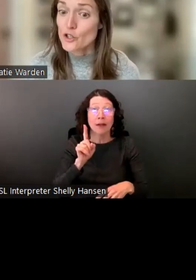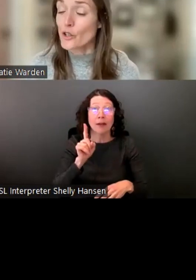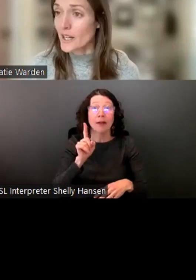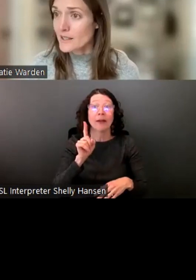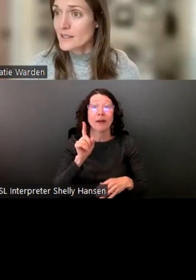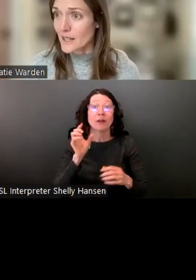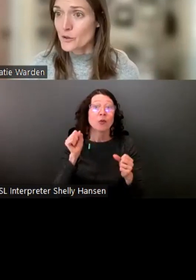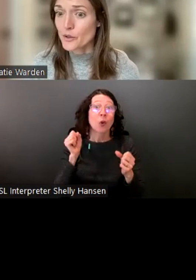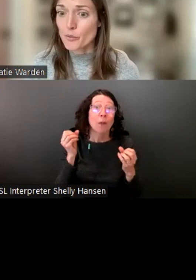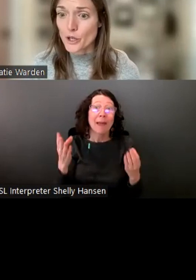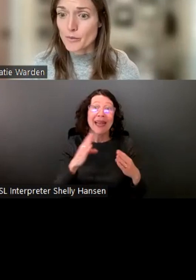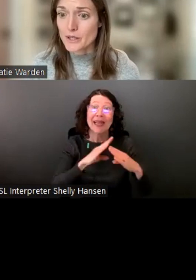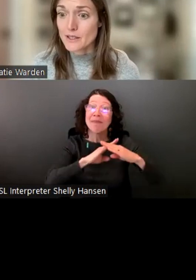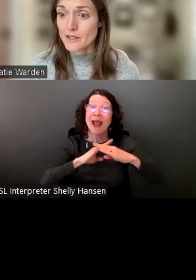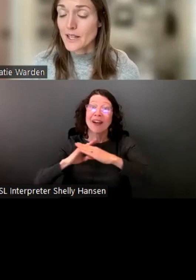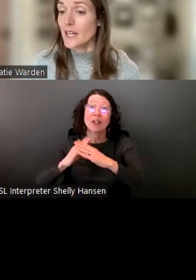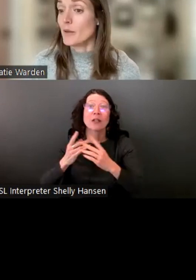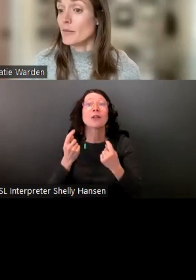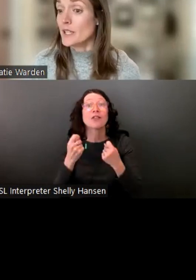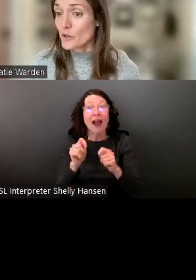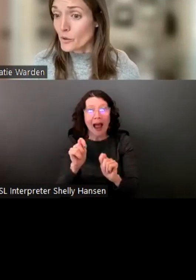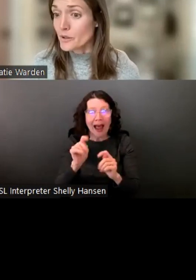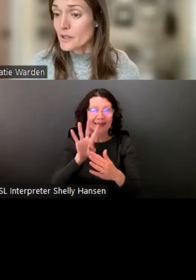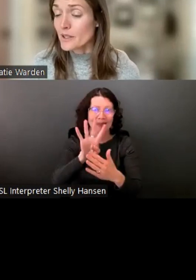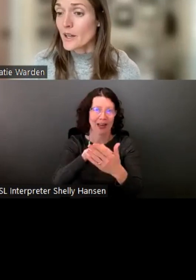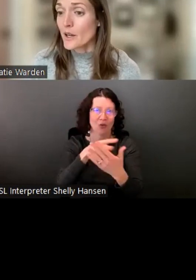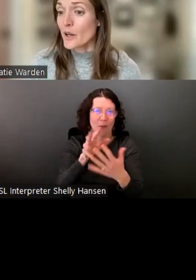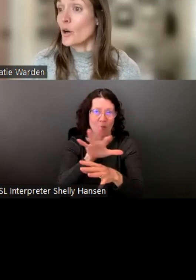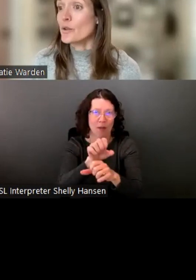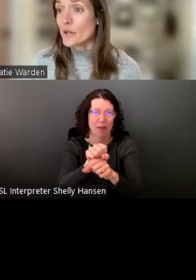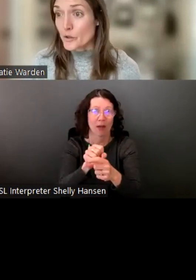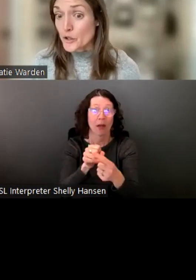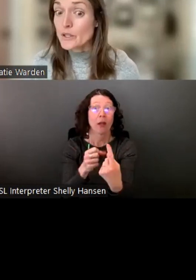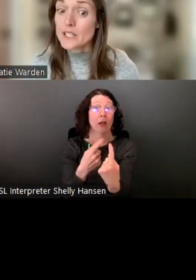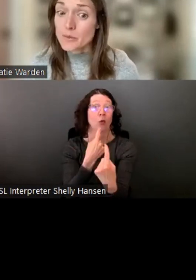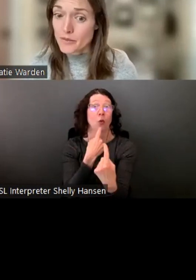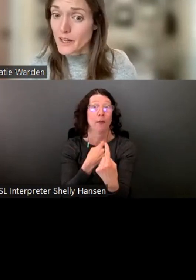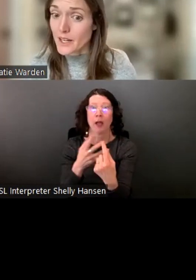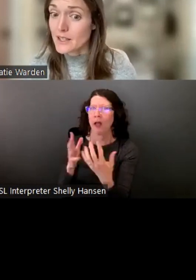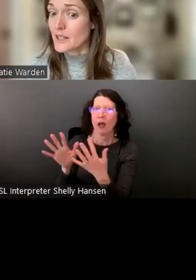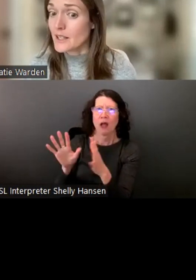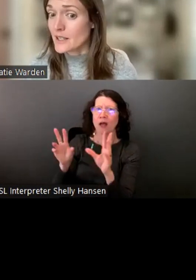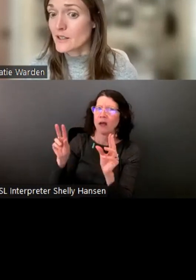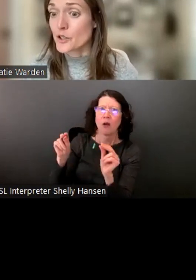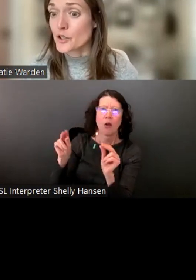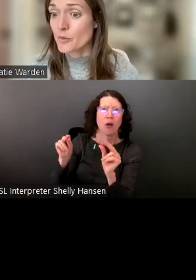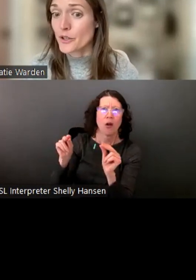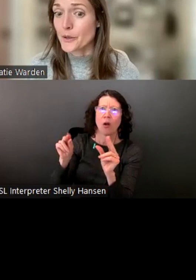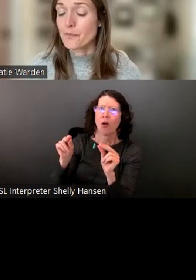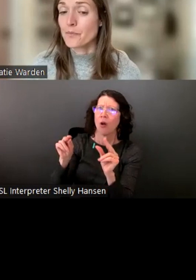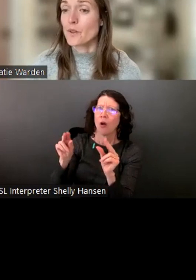trying to schedule an appointment and being told, oh no, you need to provide an ASL interpreter.